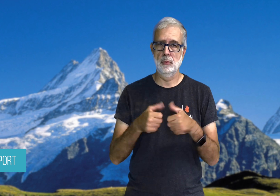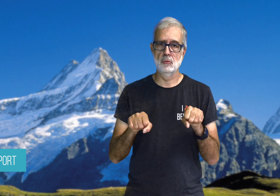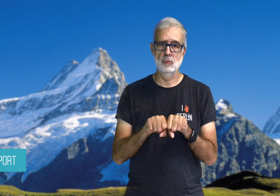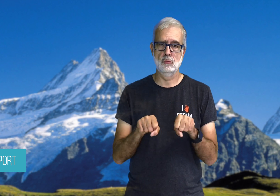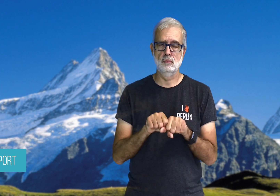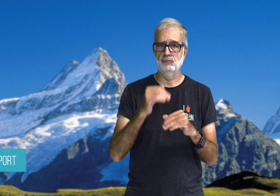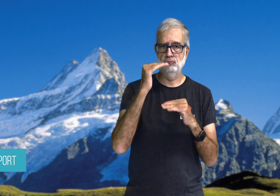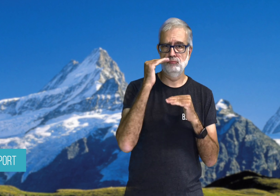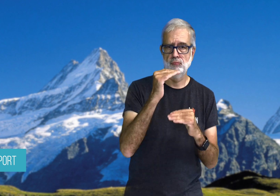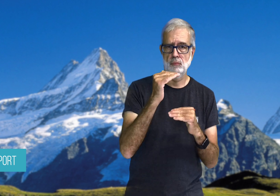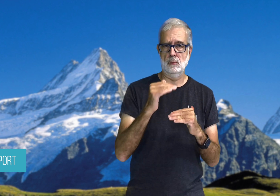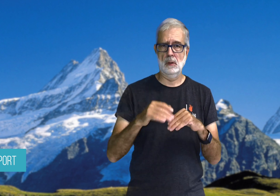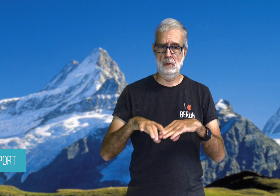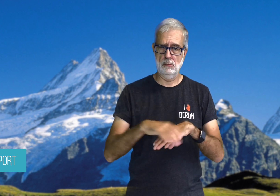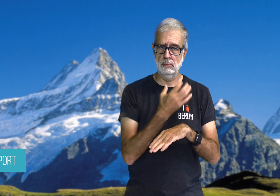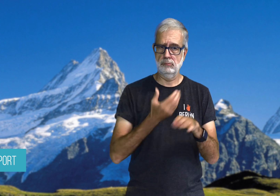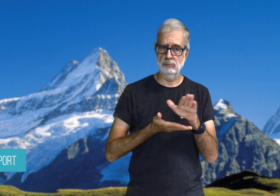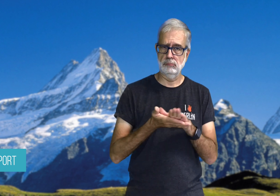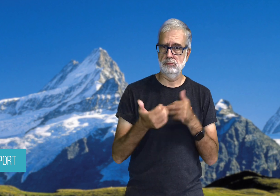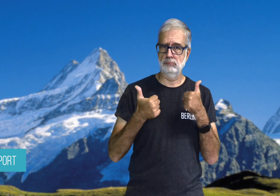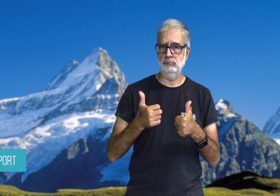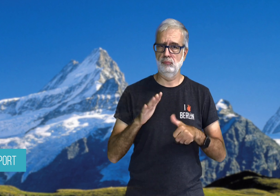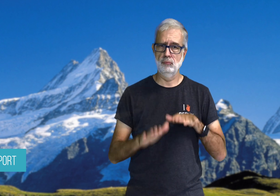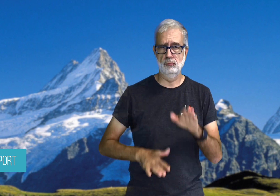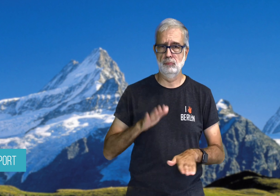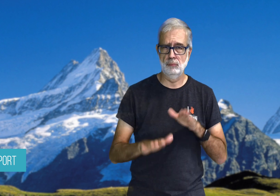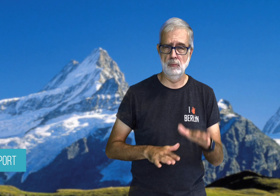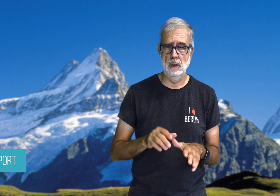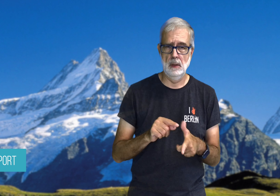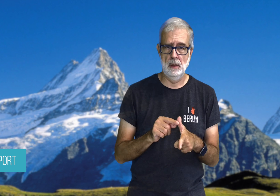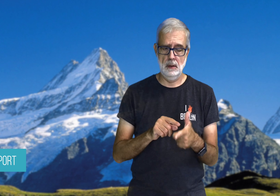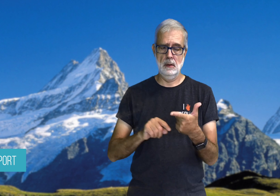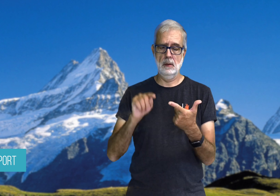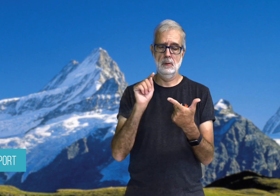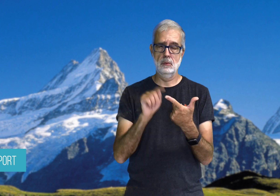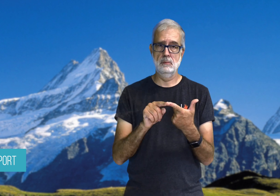1. Be sure to wear good and comfortable shoes,